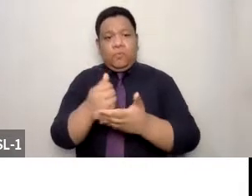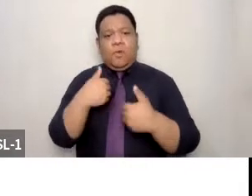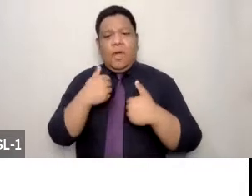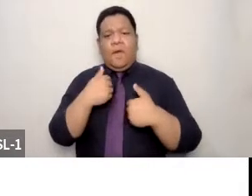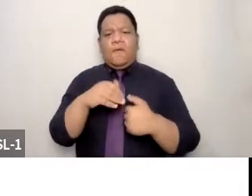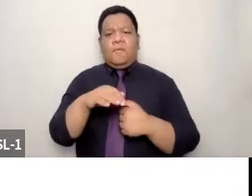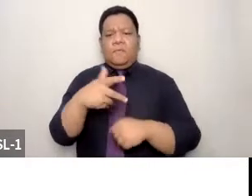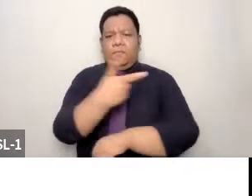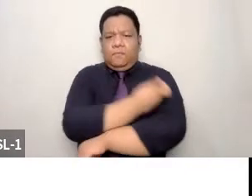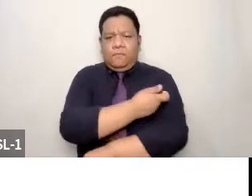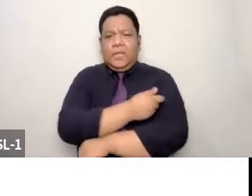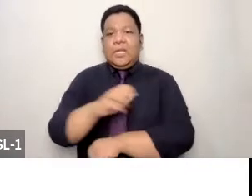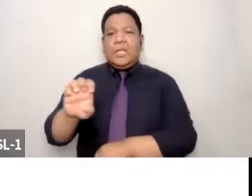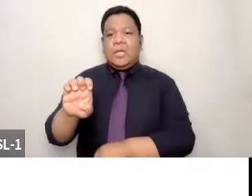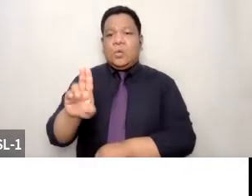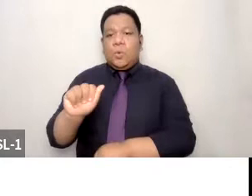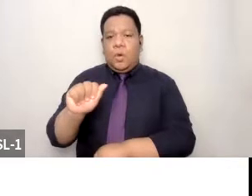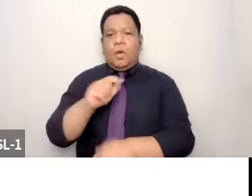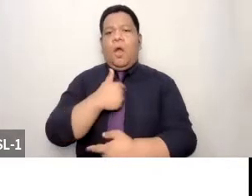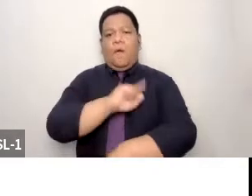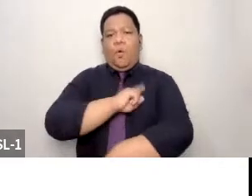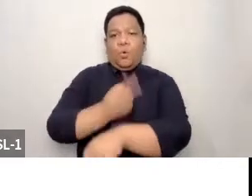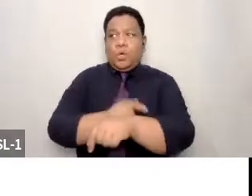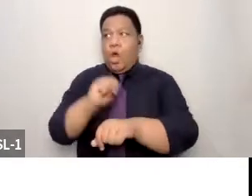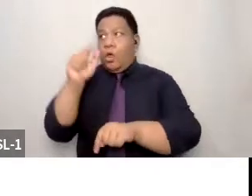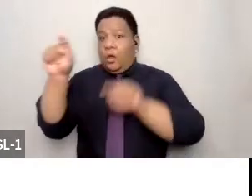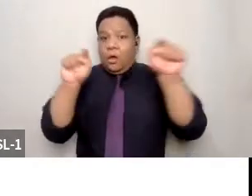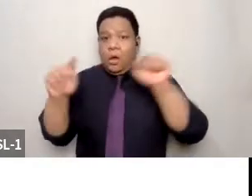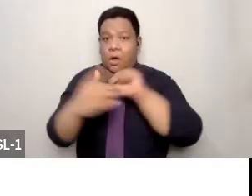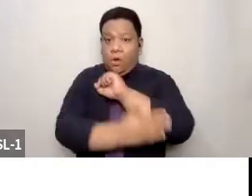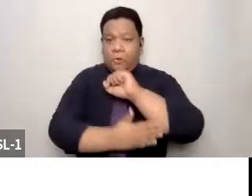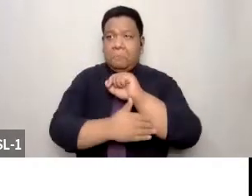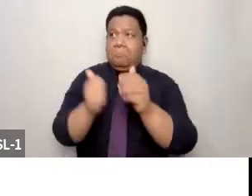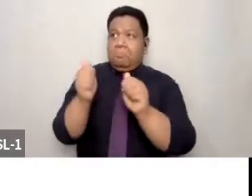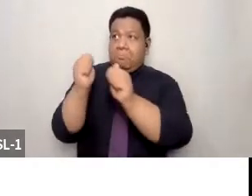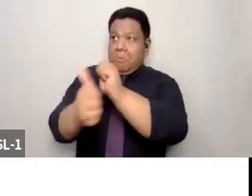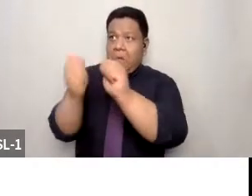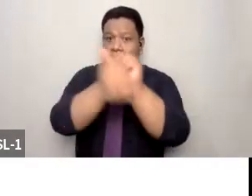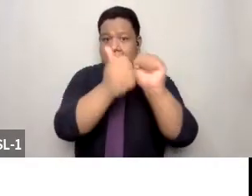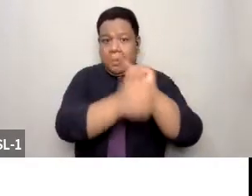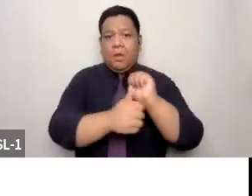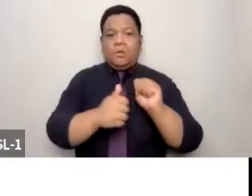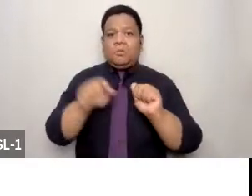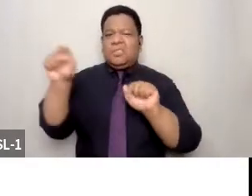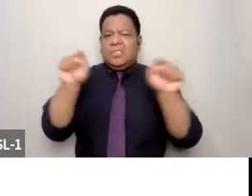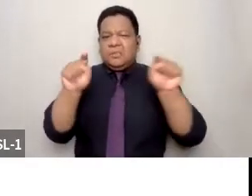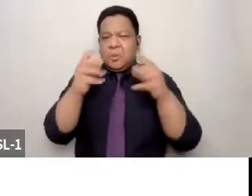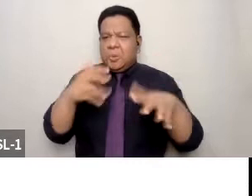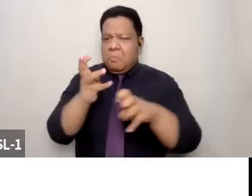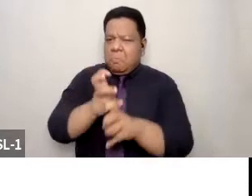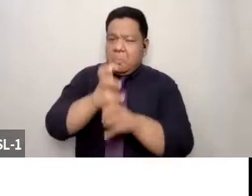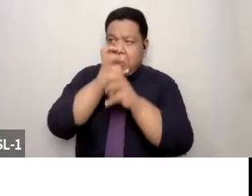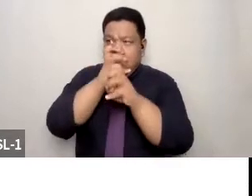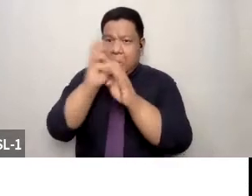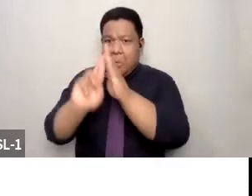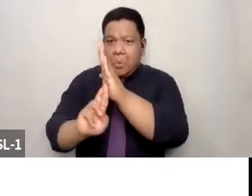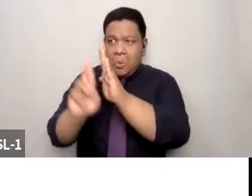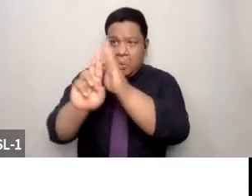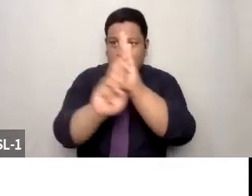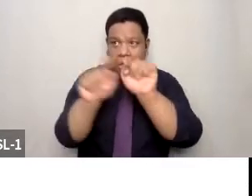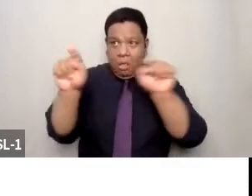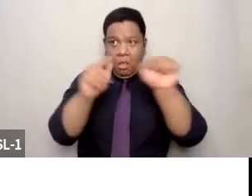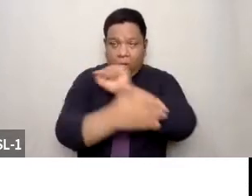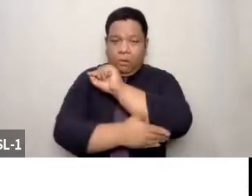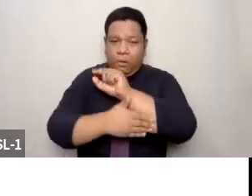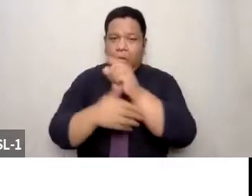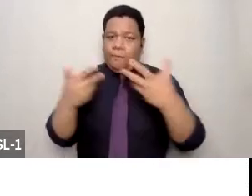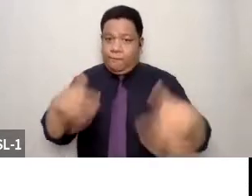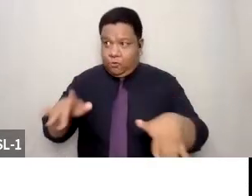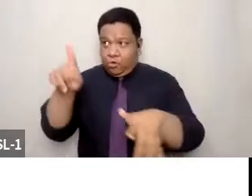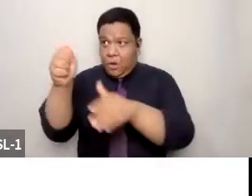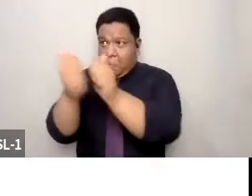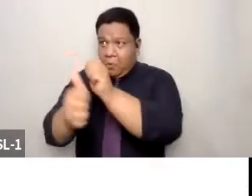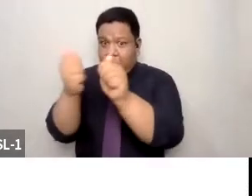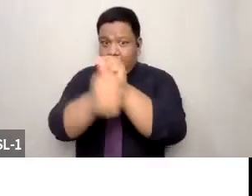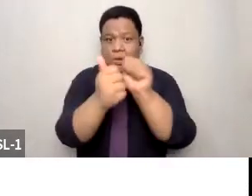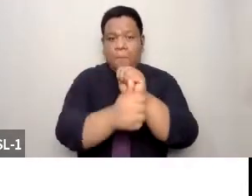They also have authorization from other countries called stringent regulatory agencies so they should have a phase three clinical trial result interim.